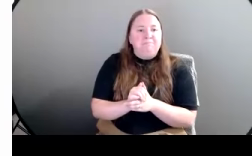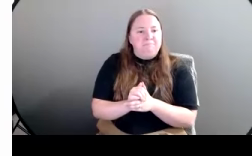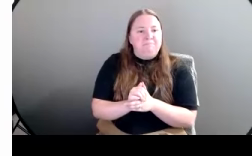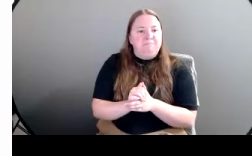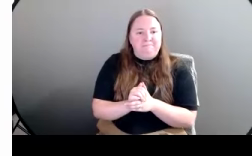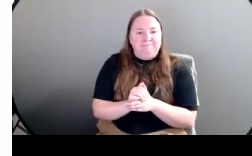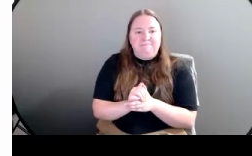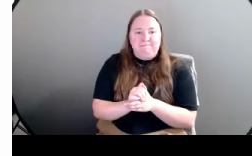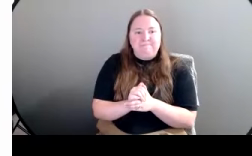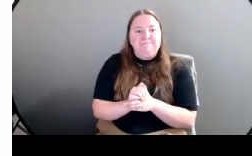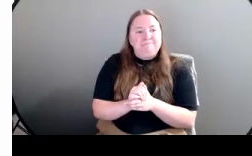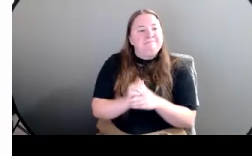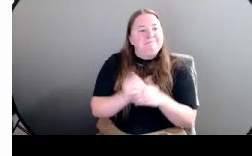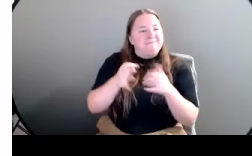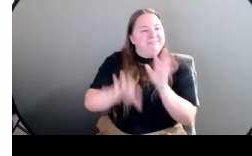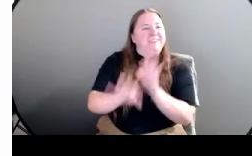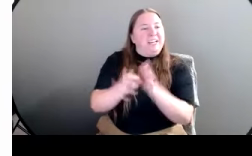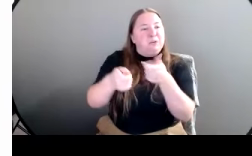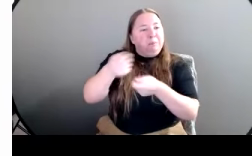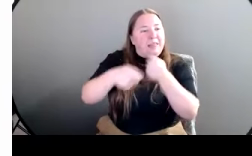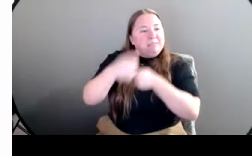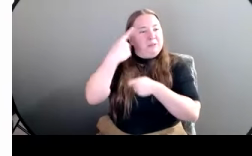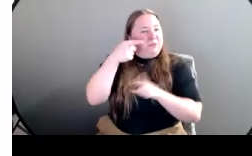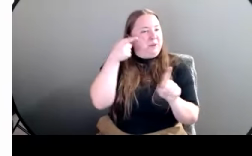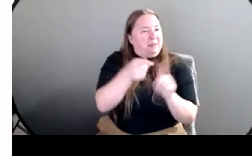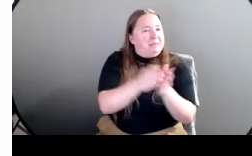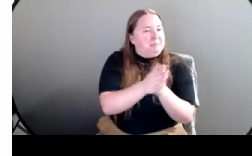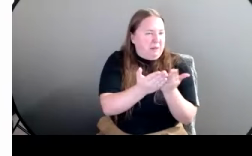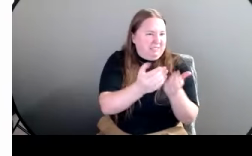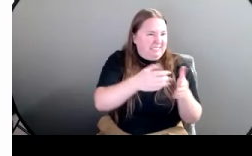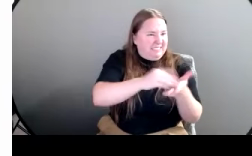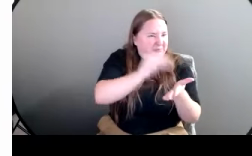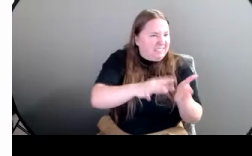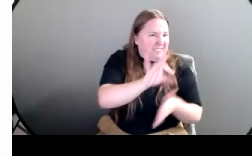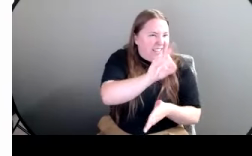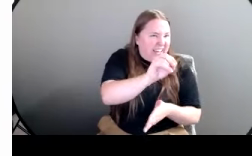replacement for that. So you're using OER materials in your course for that,